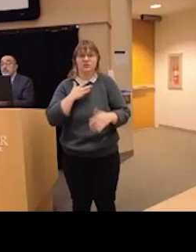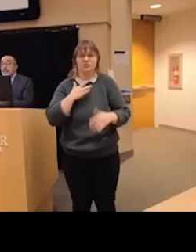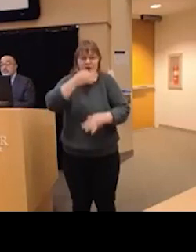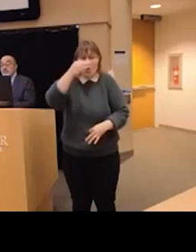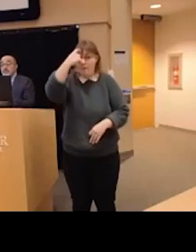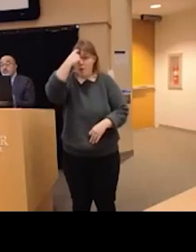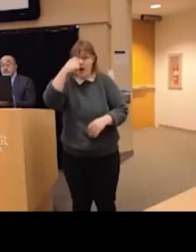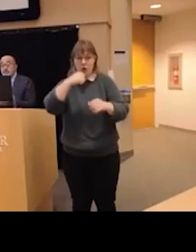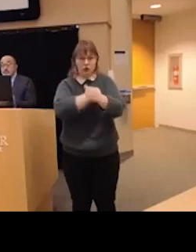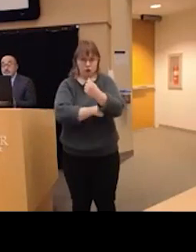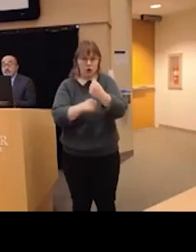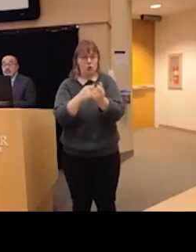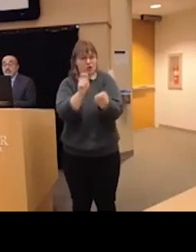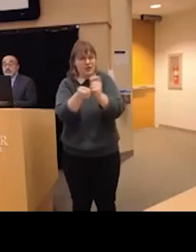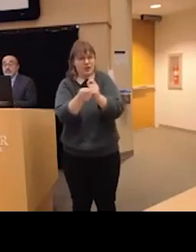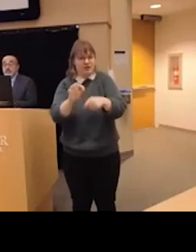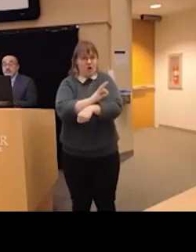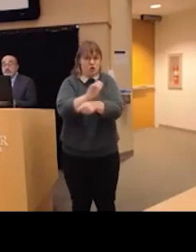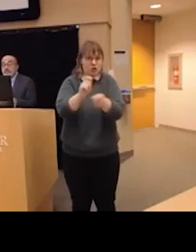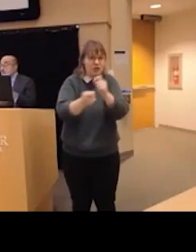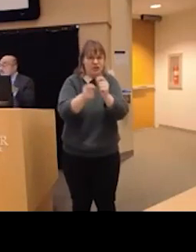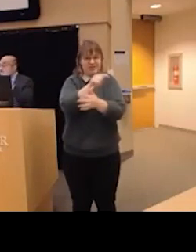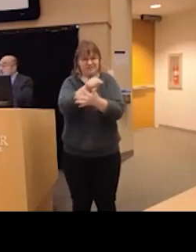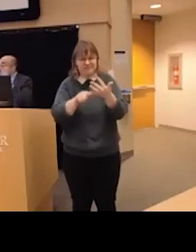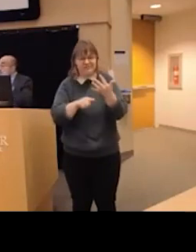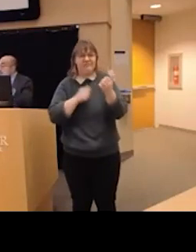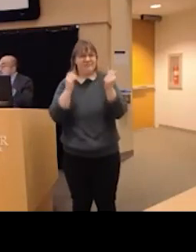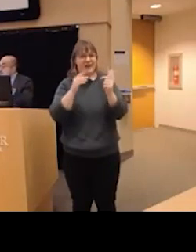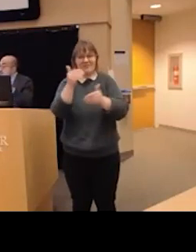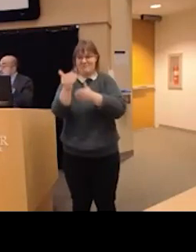changes as well as functional changes um there's lots of mechanisms each of these mechanisms that